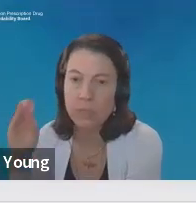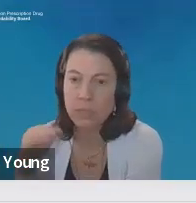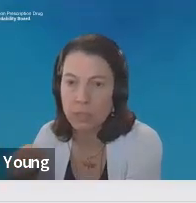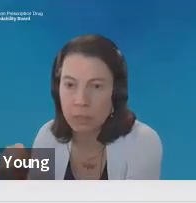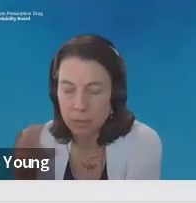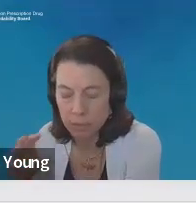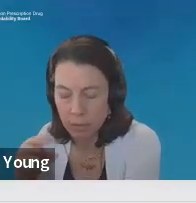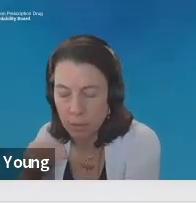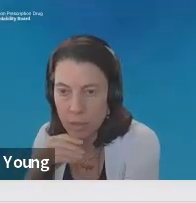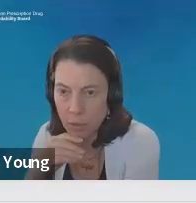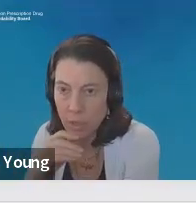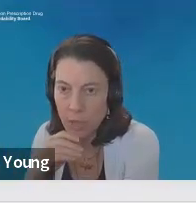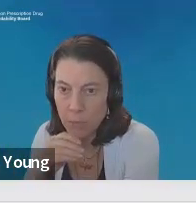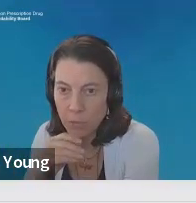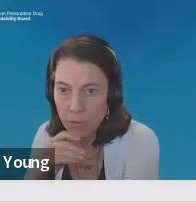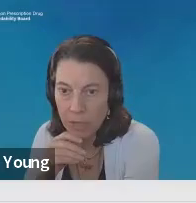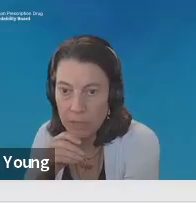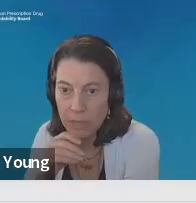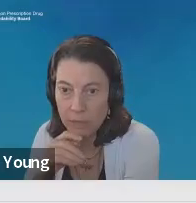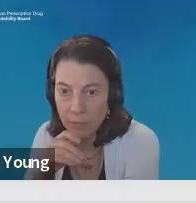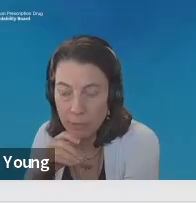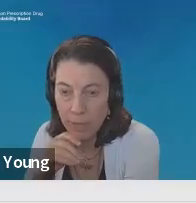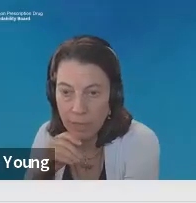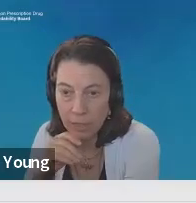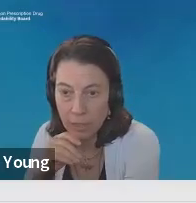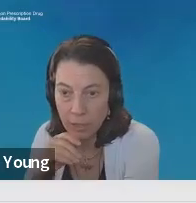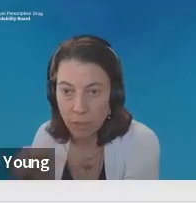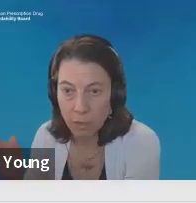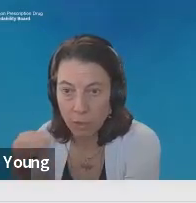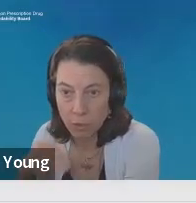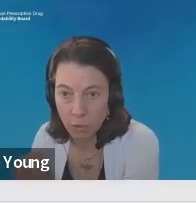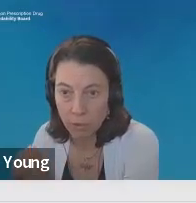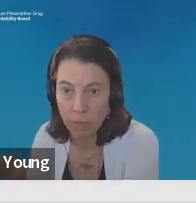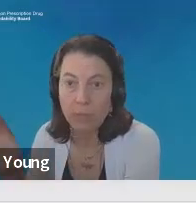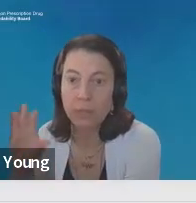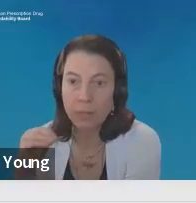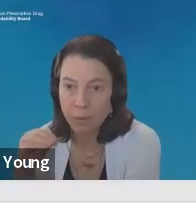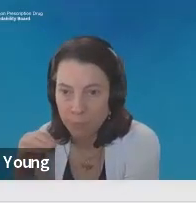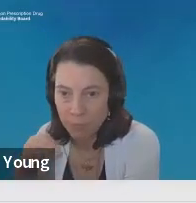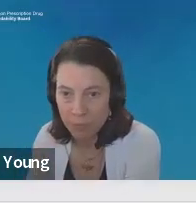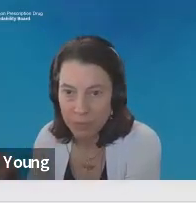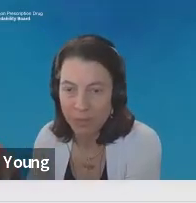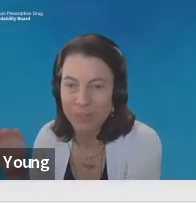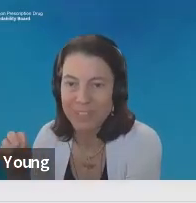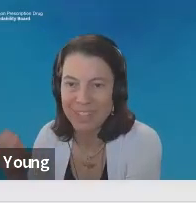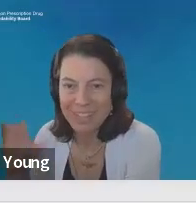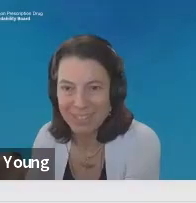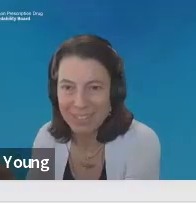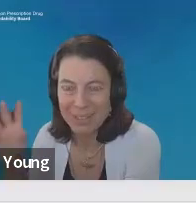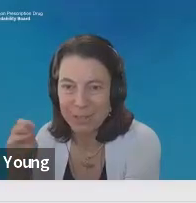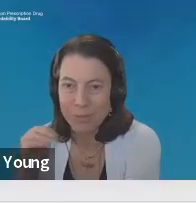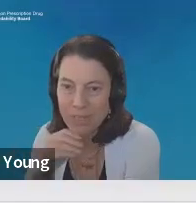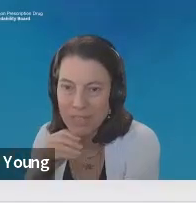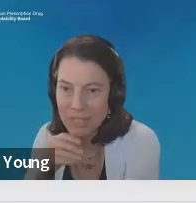you want to see? You know, providing us that feedback early um you know, soon as soon as we've